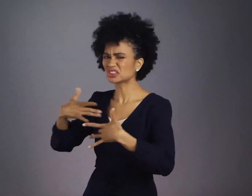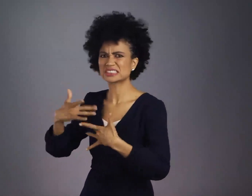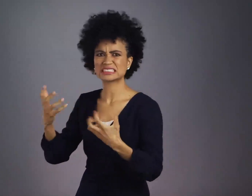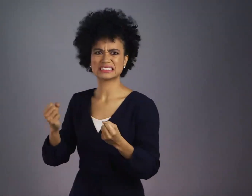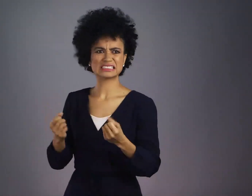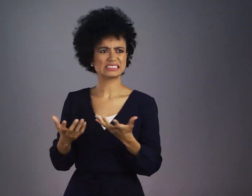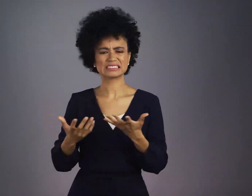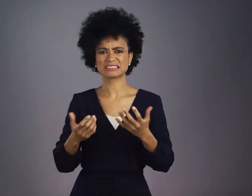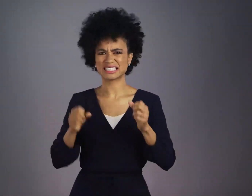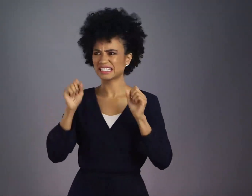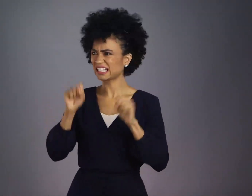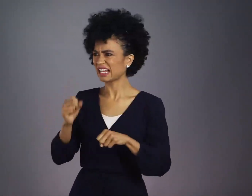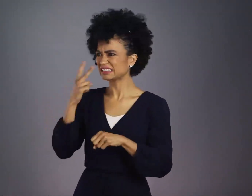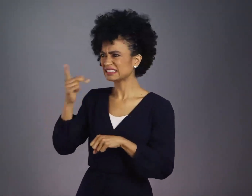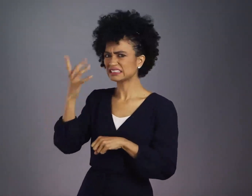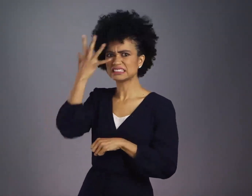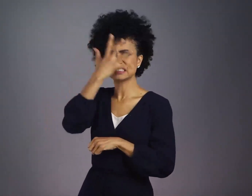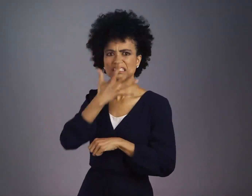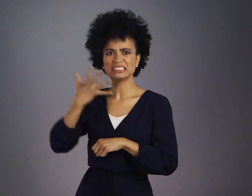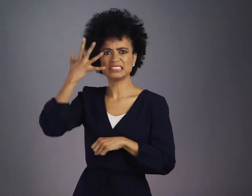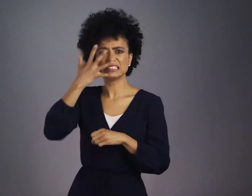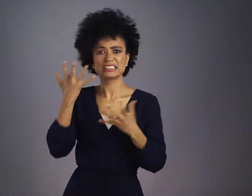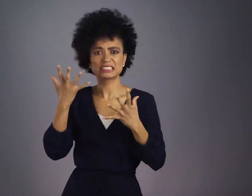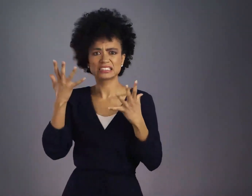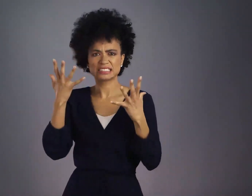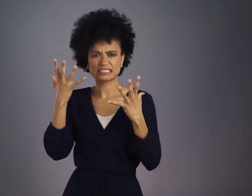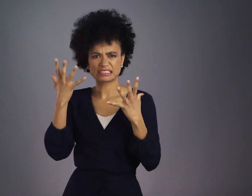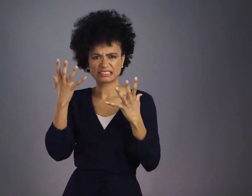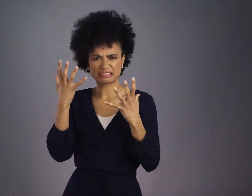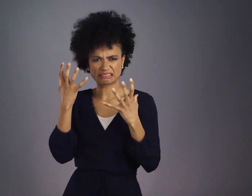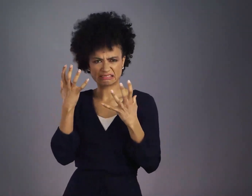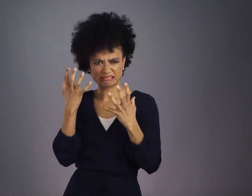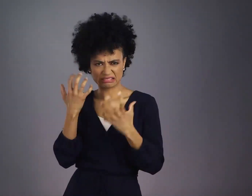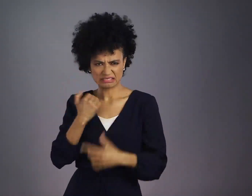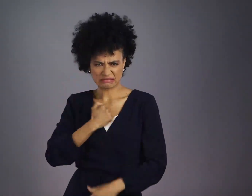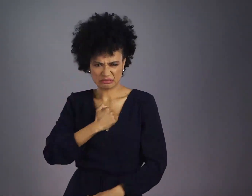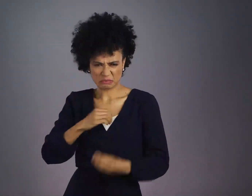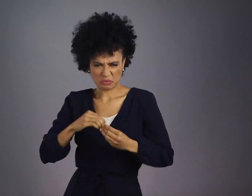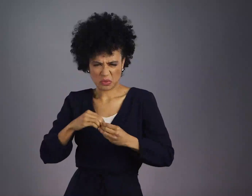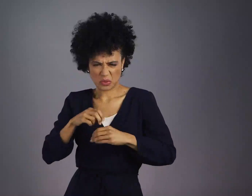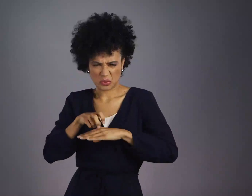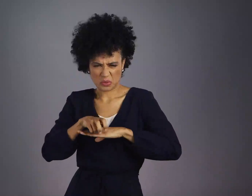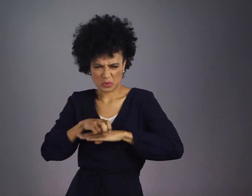The alarming physical and mental symptoms, the deepening pall of remorse,